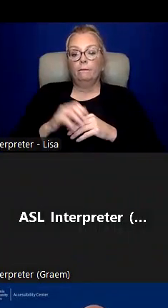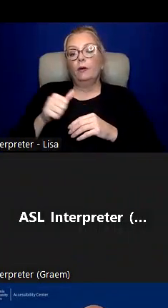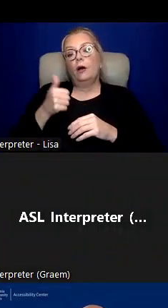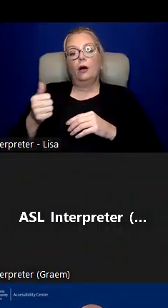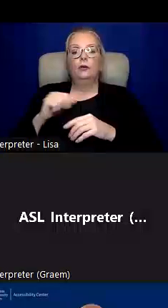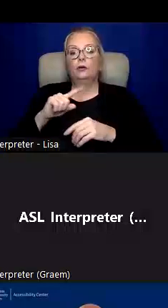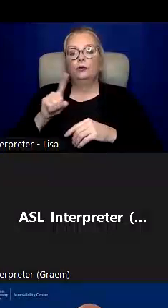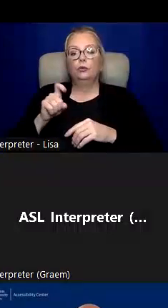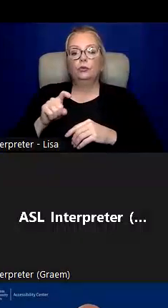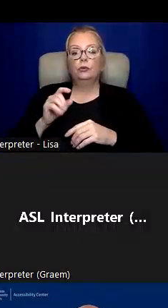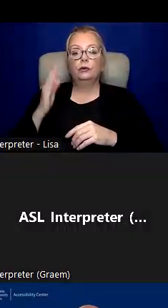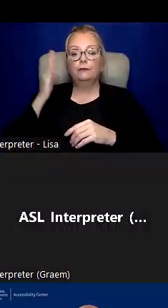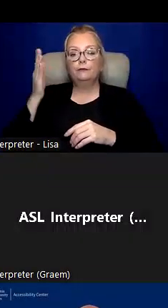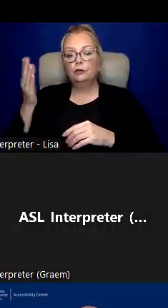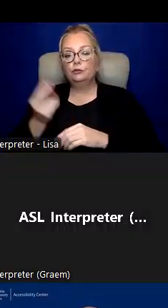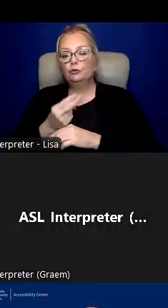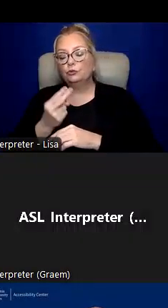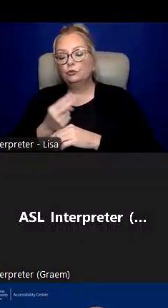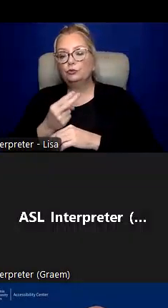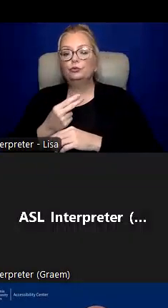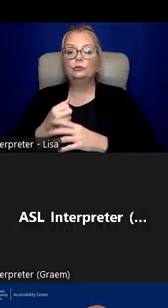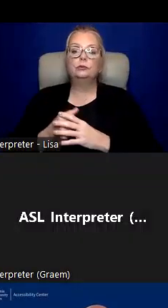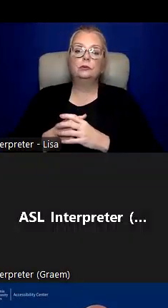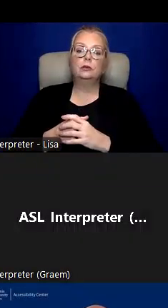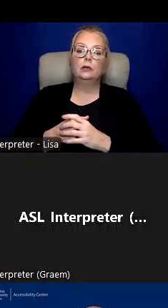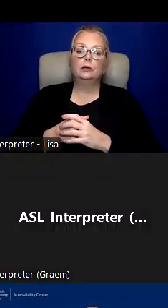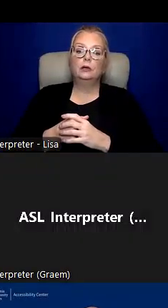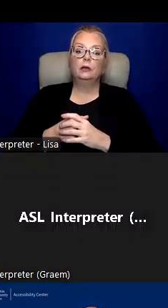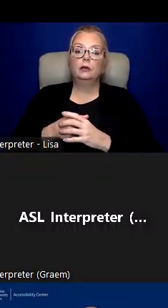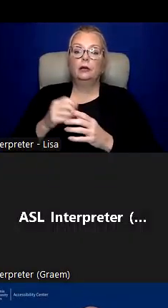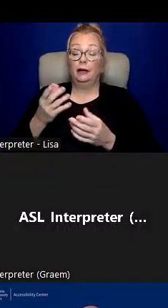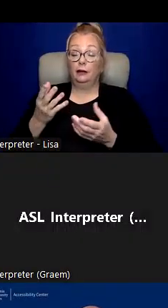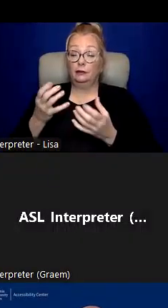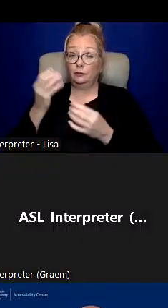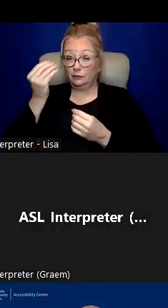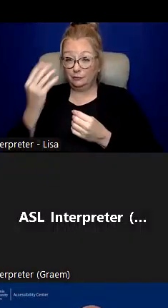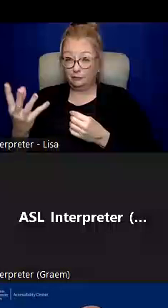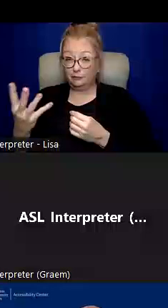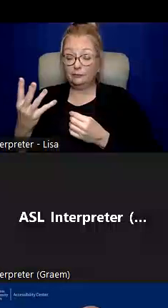Future use is-- and this is just as a side note. This is condensed compared to what